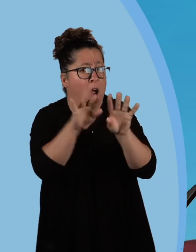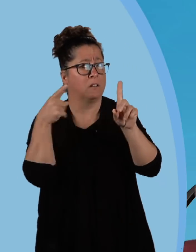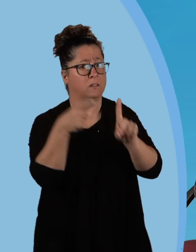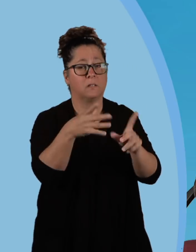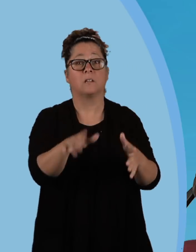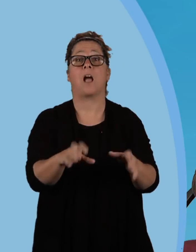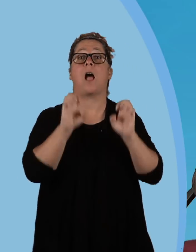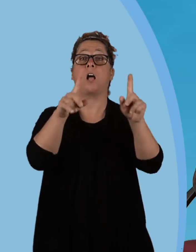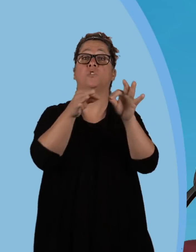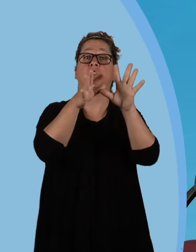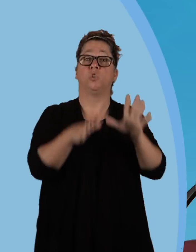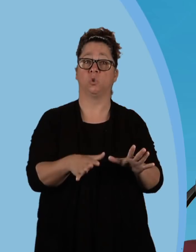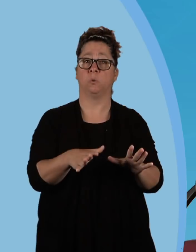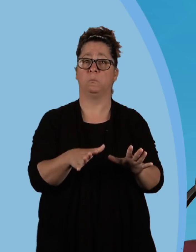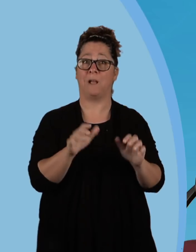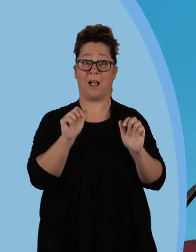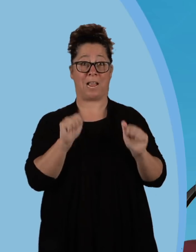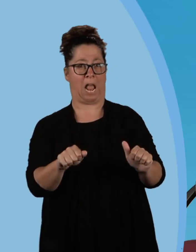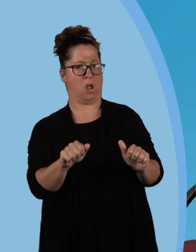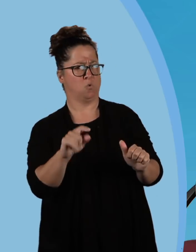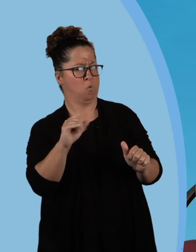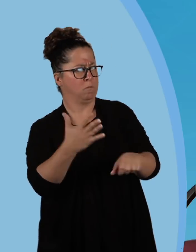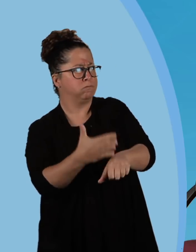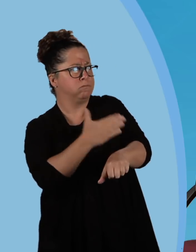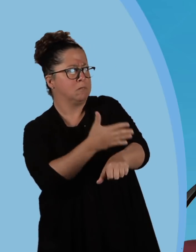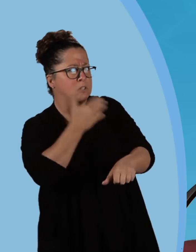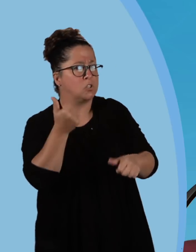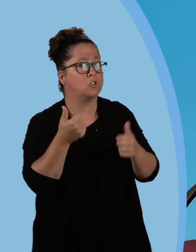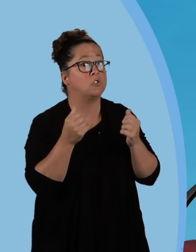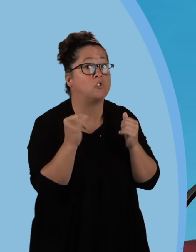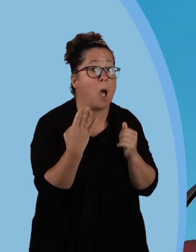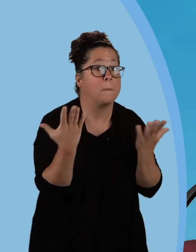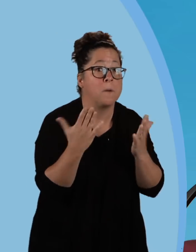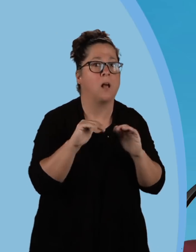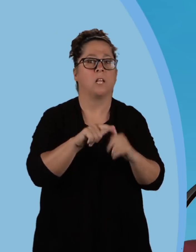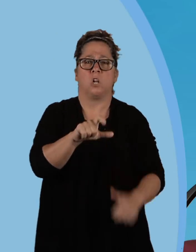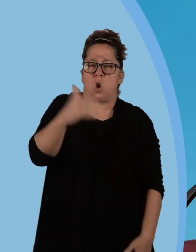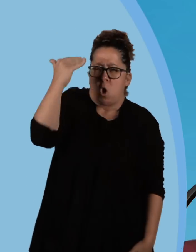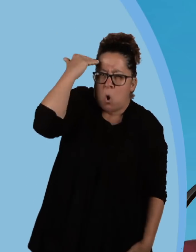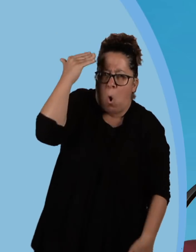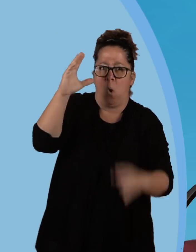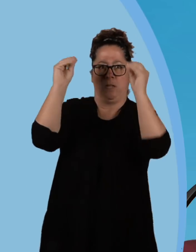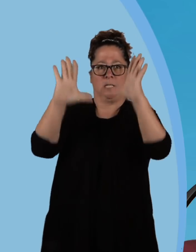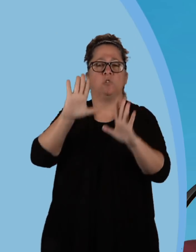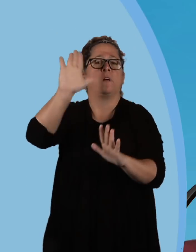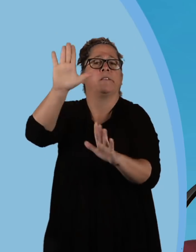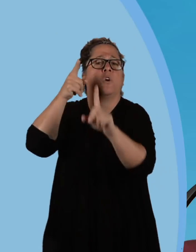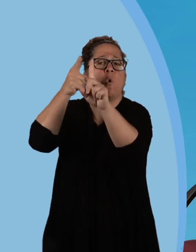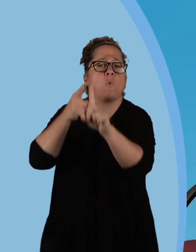is that the educational interpreter can do a much better job if they know the teacher's goals,